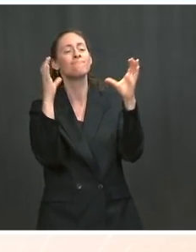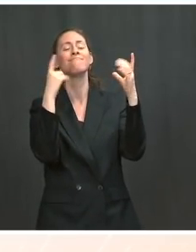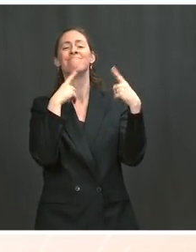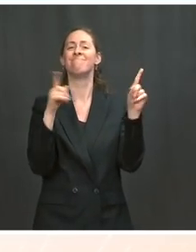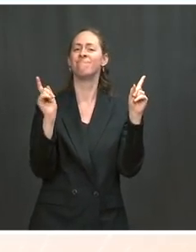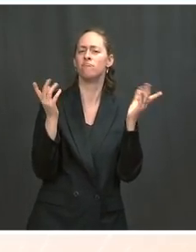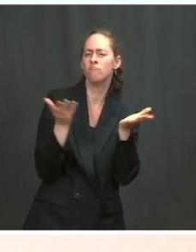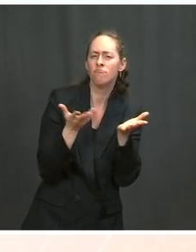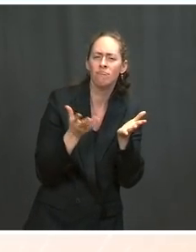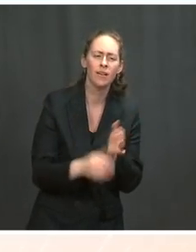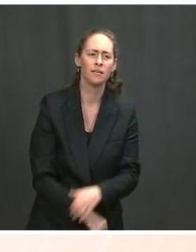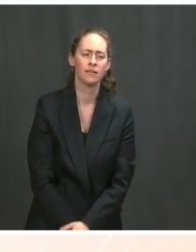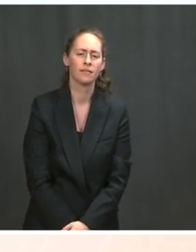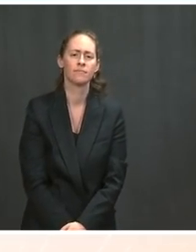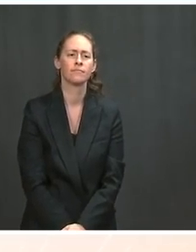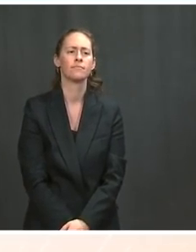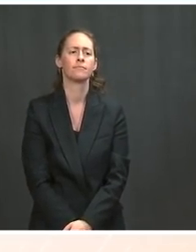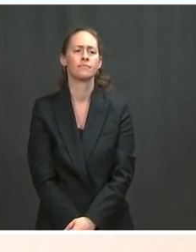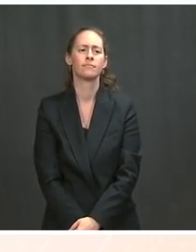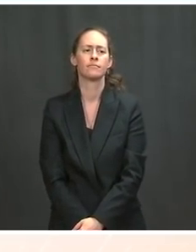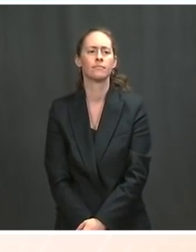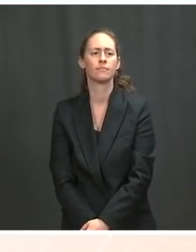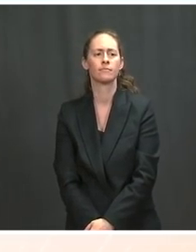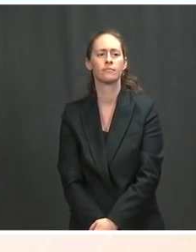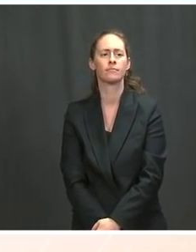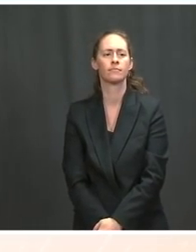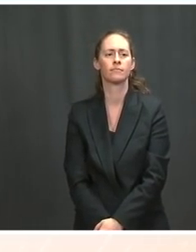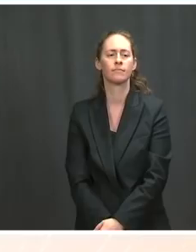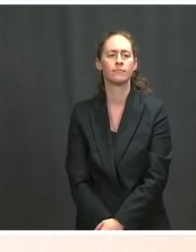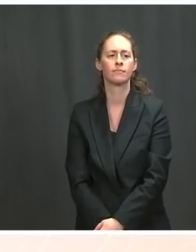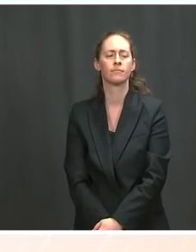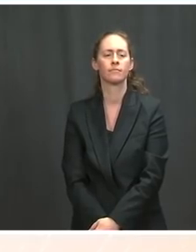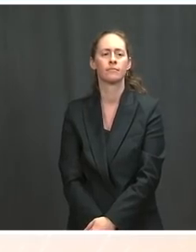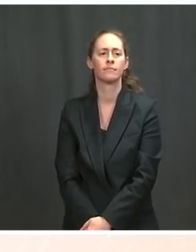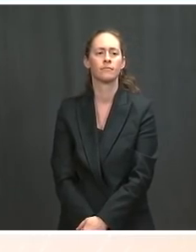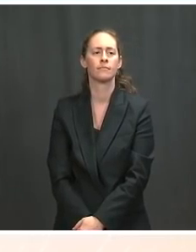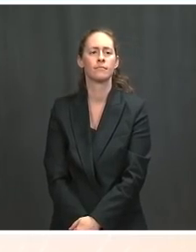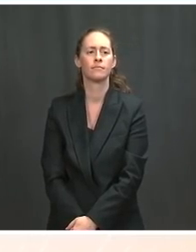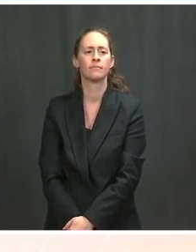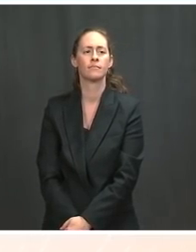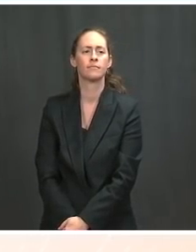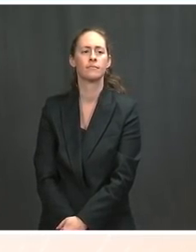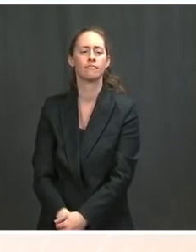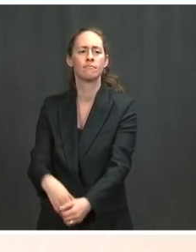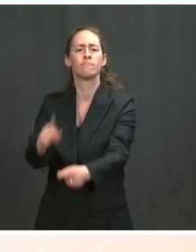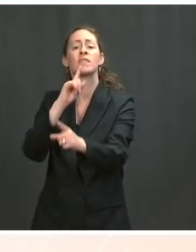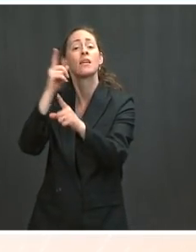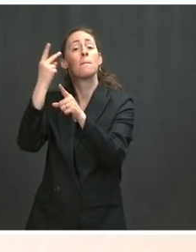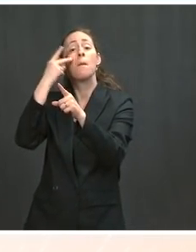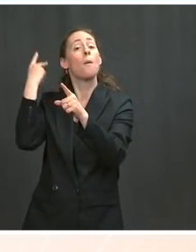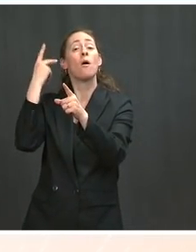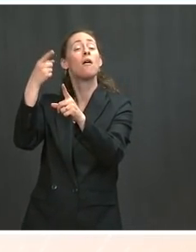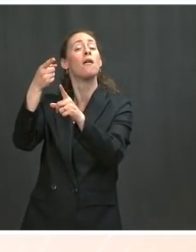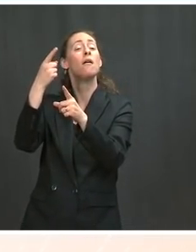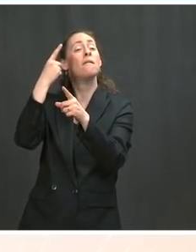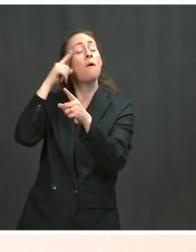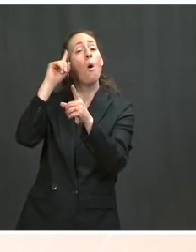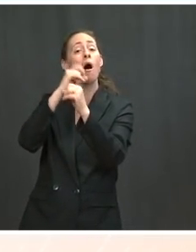it's just a marking point for us to make an assessment of what we think the path forward looks like. And, as you well know from covering Congress,